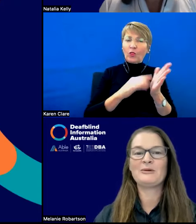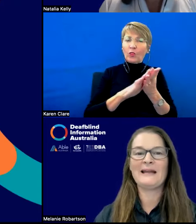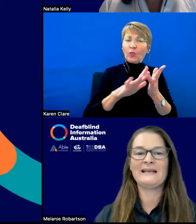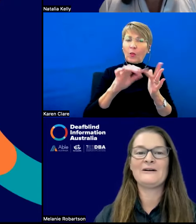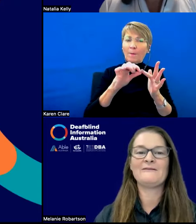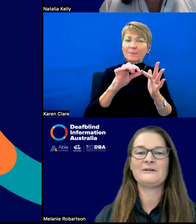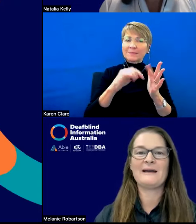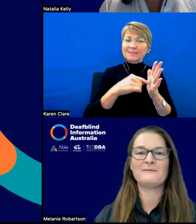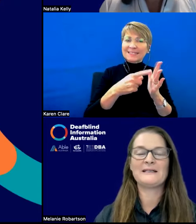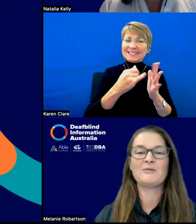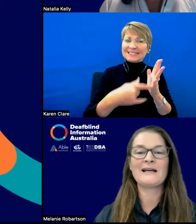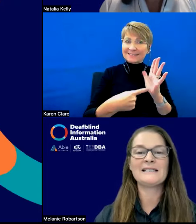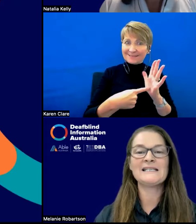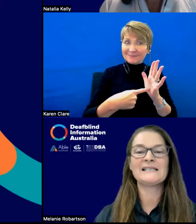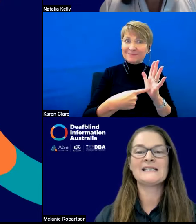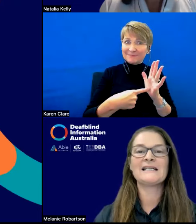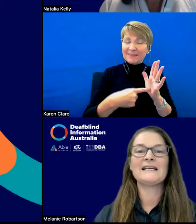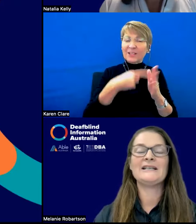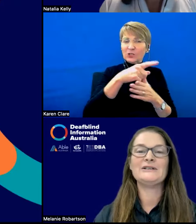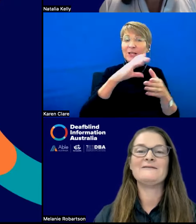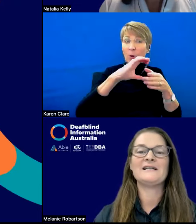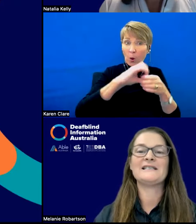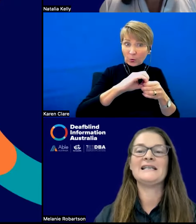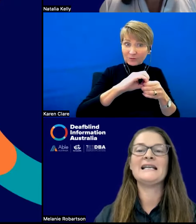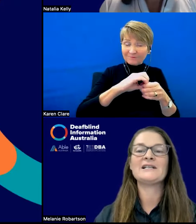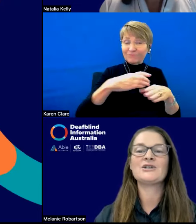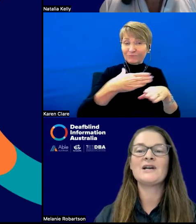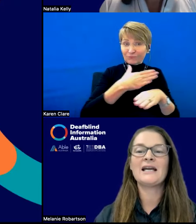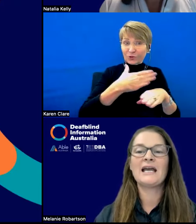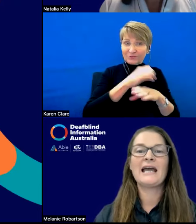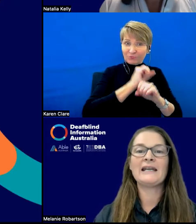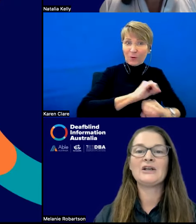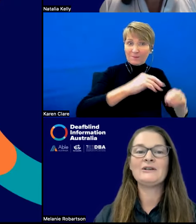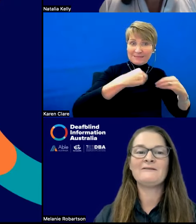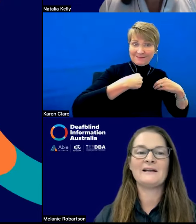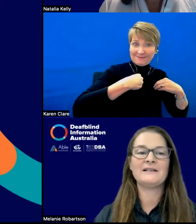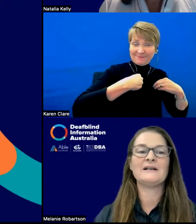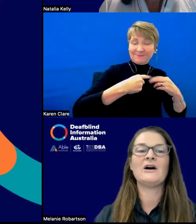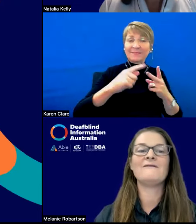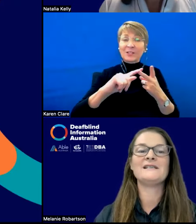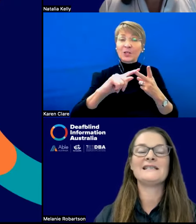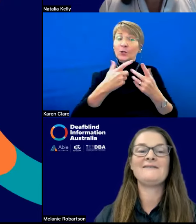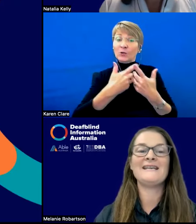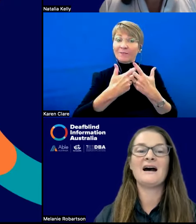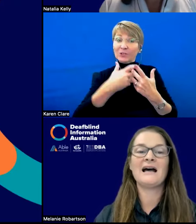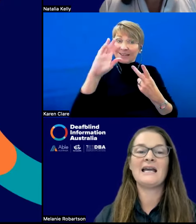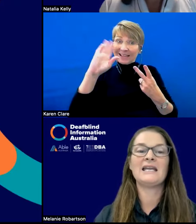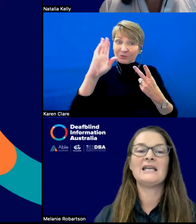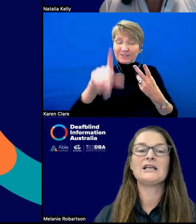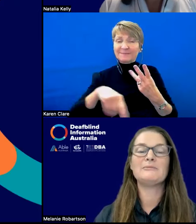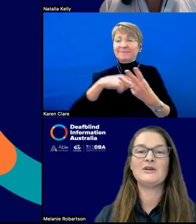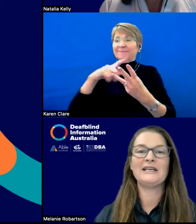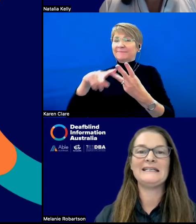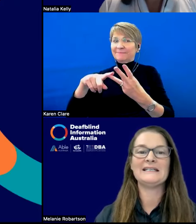operator of an orthoptic practice, a university lecturer and co-founder of the CVI Community